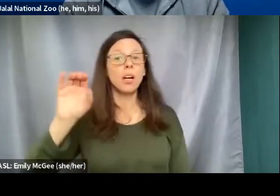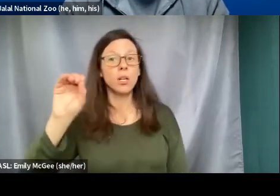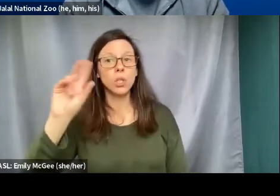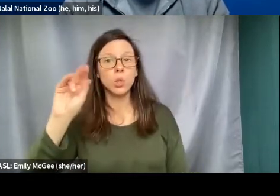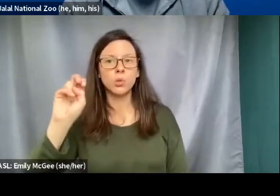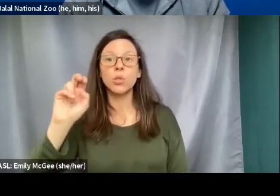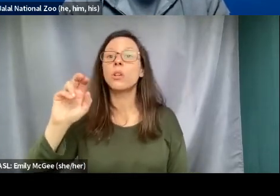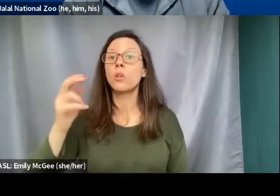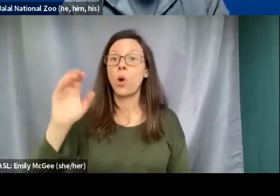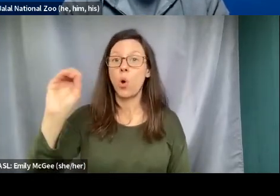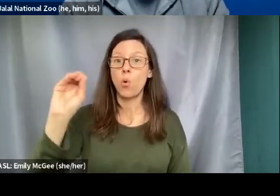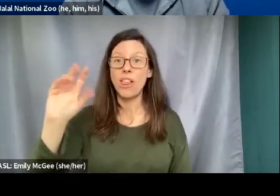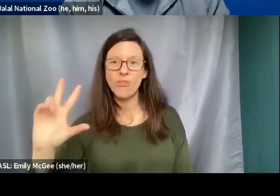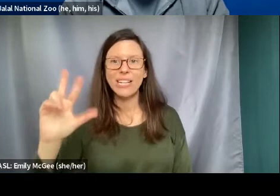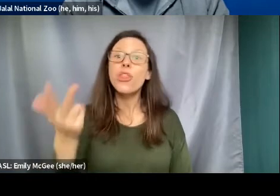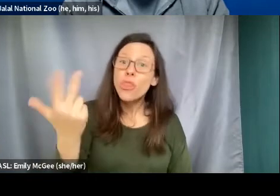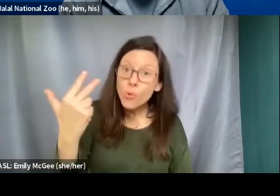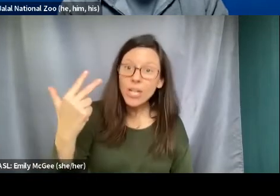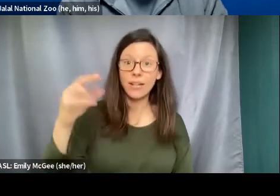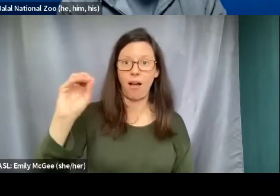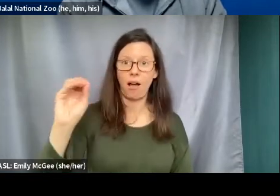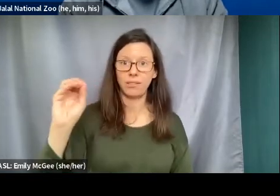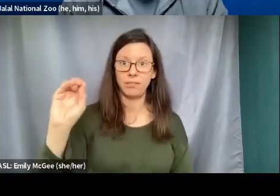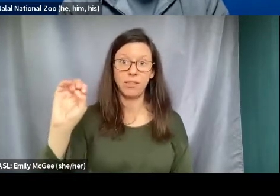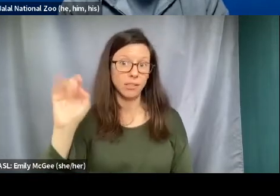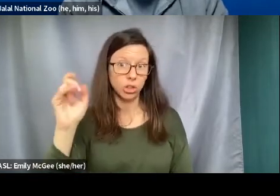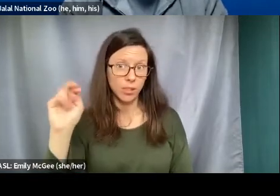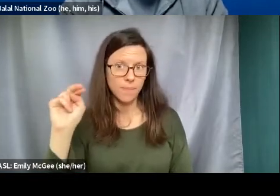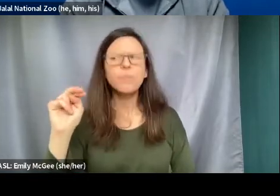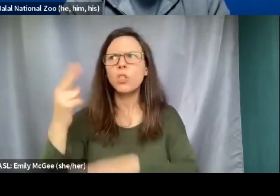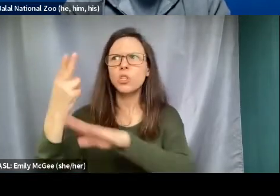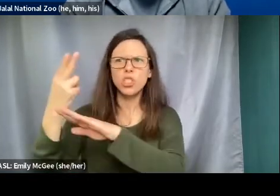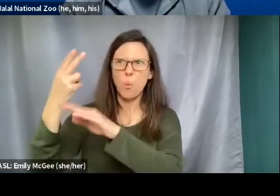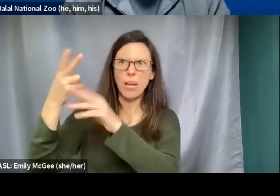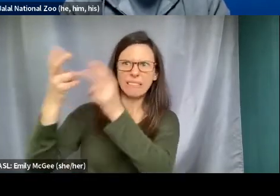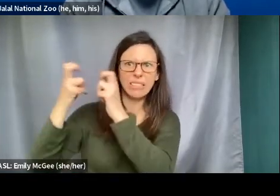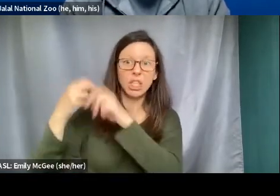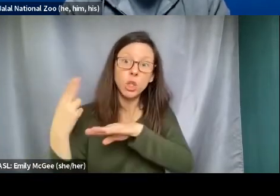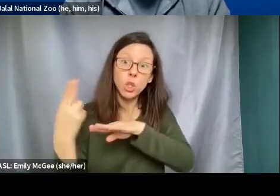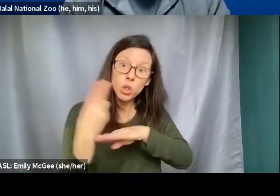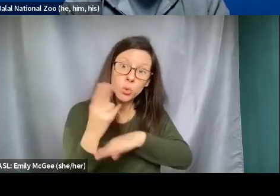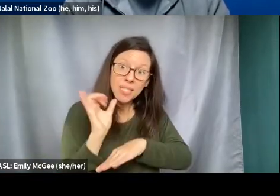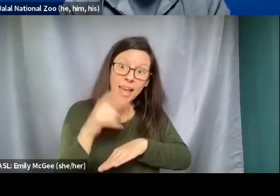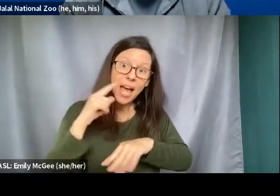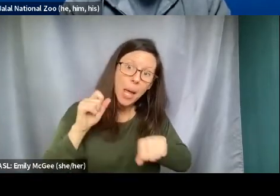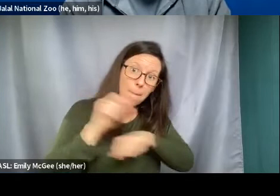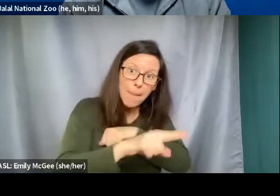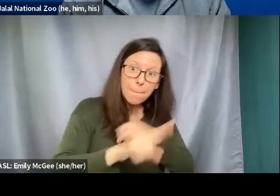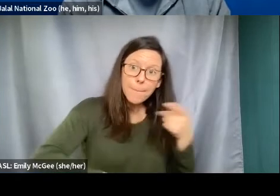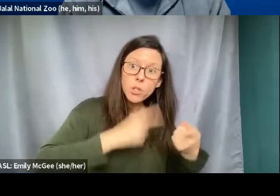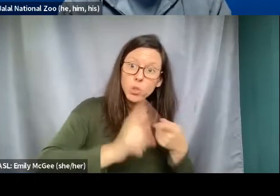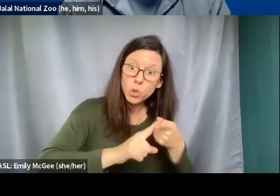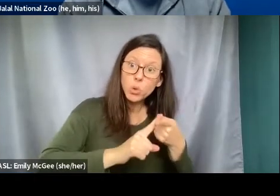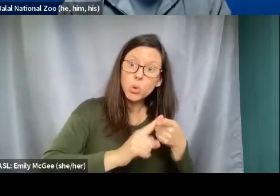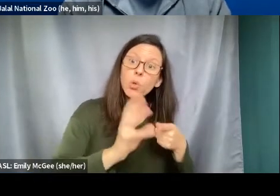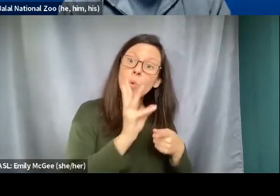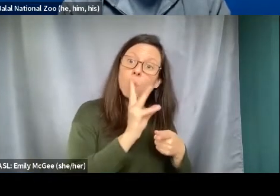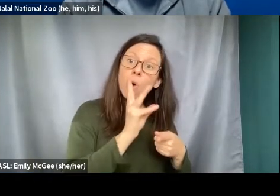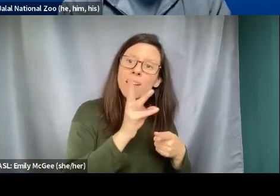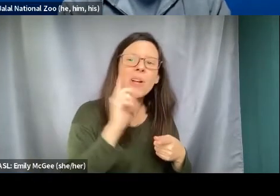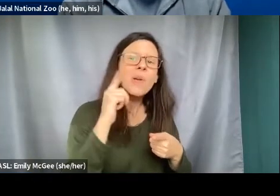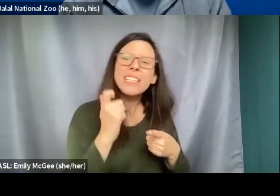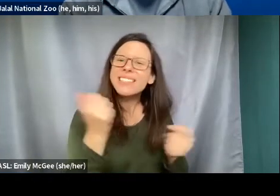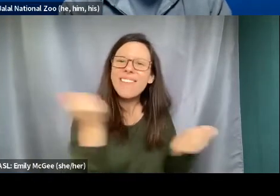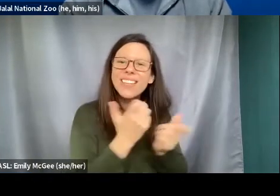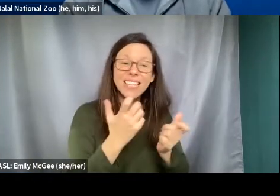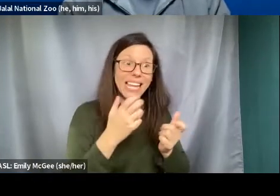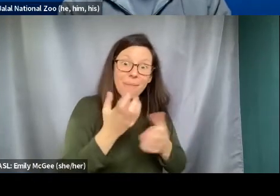to, because it is a strong oxidizer it attacks the cell walls of all living cells like bacteria